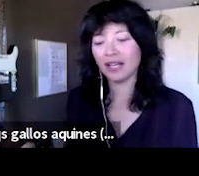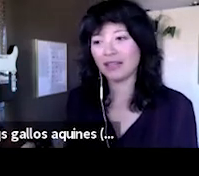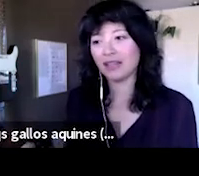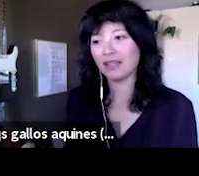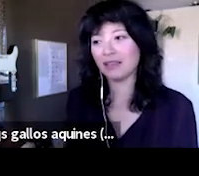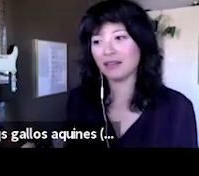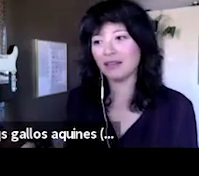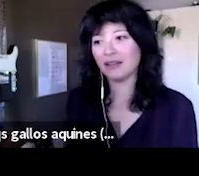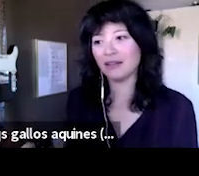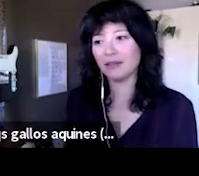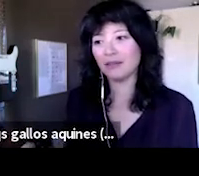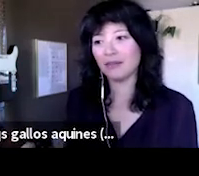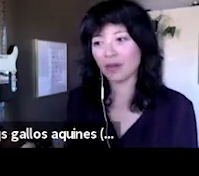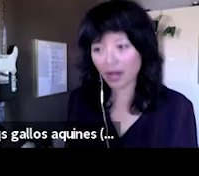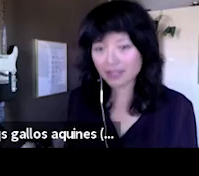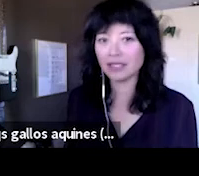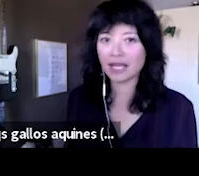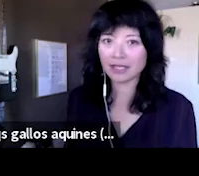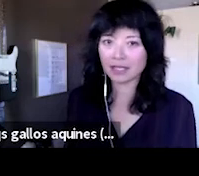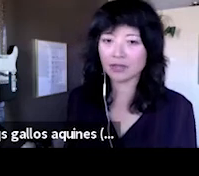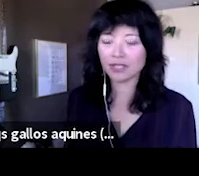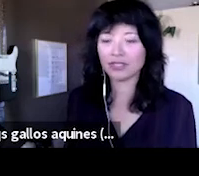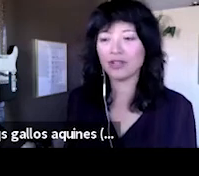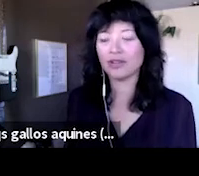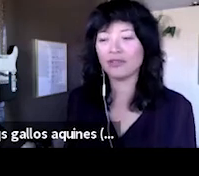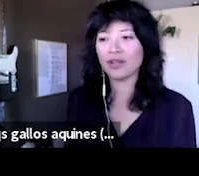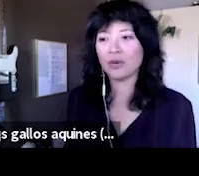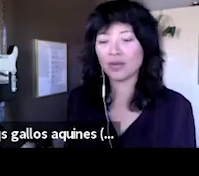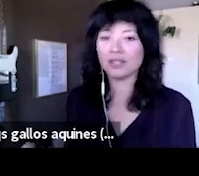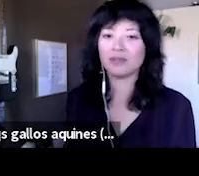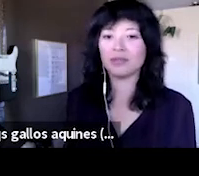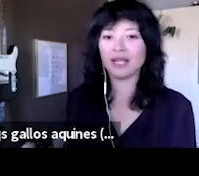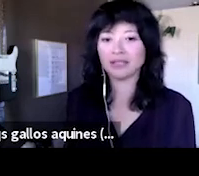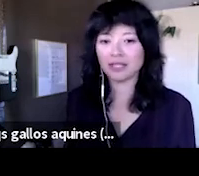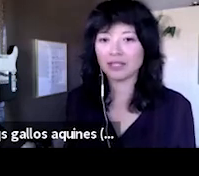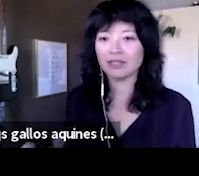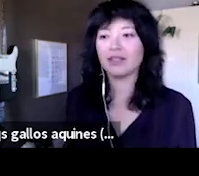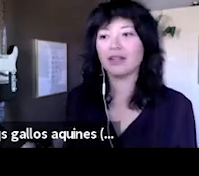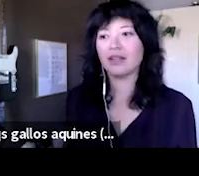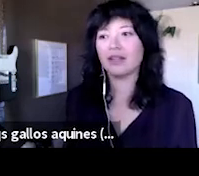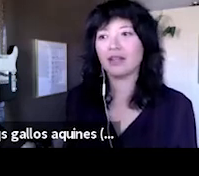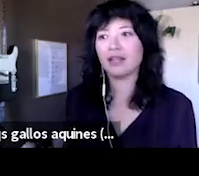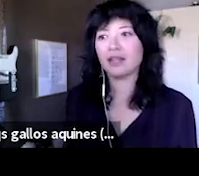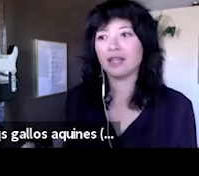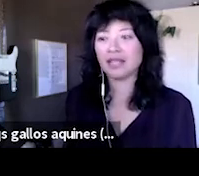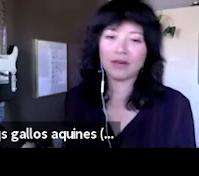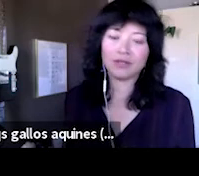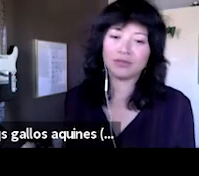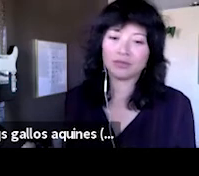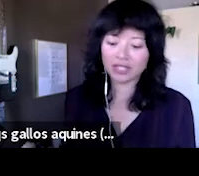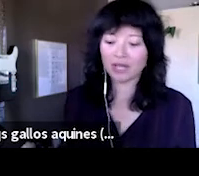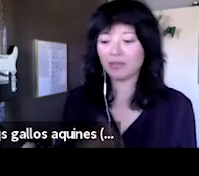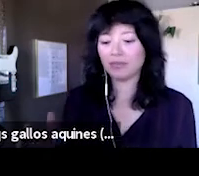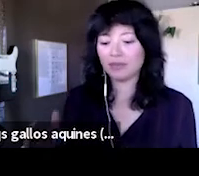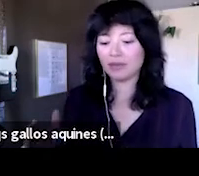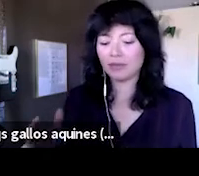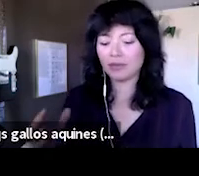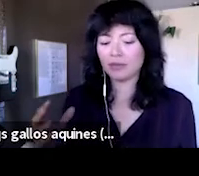I think, constantly asking the question of what is this moment asking of us is how it will reshape,